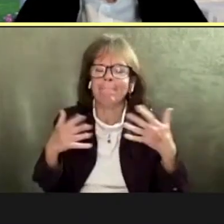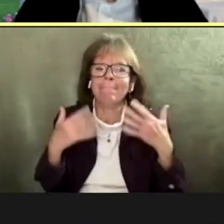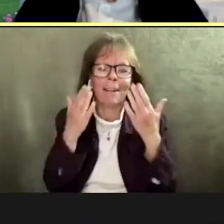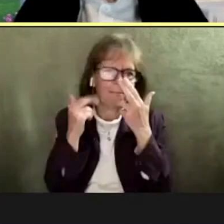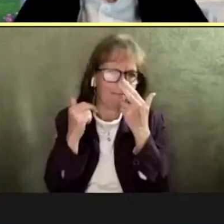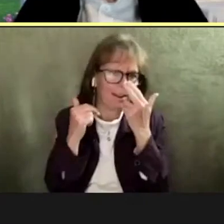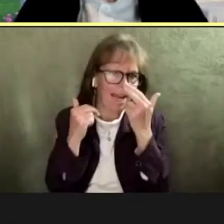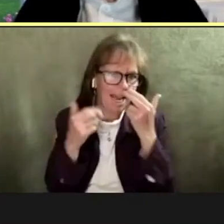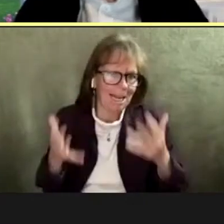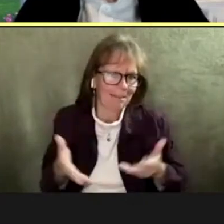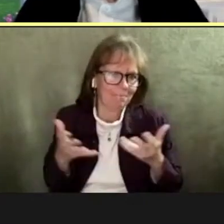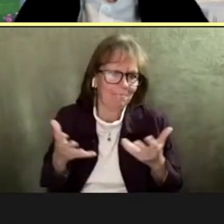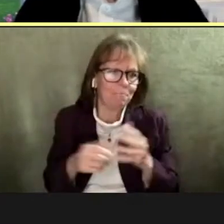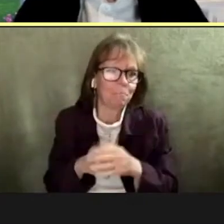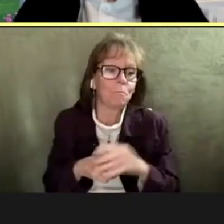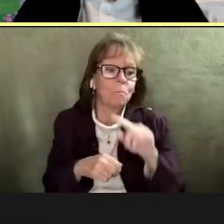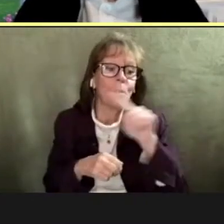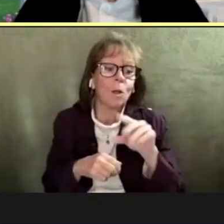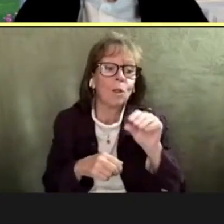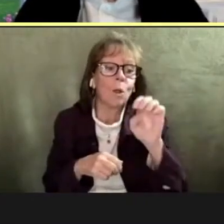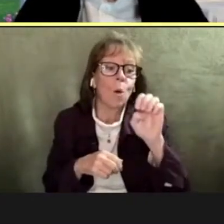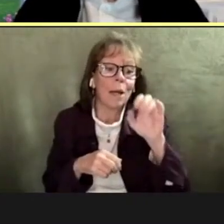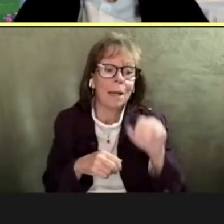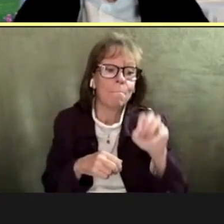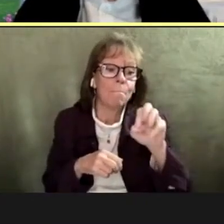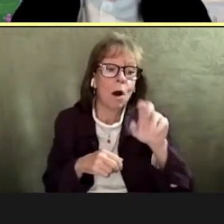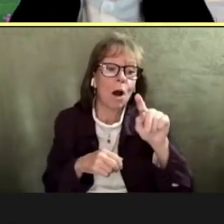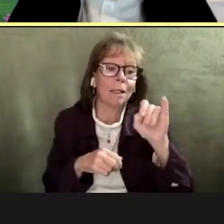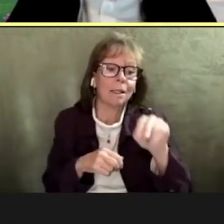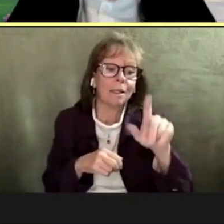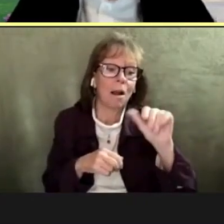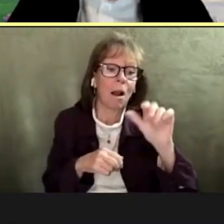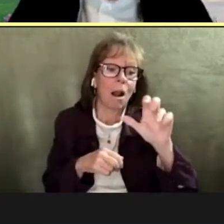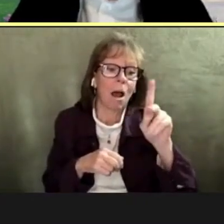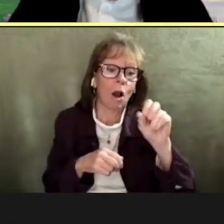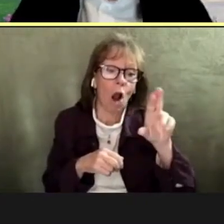Zoey Martin-Lockhart, who you will meet later today